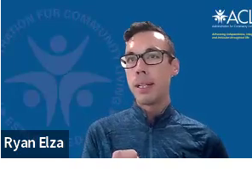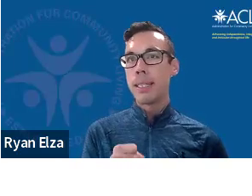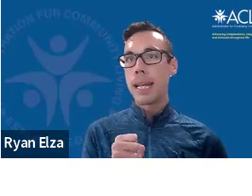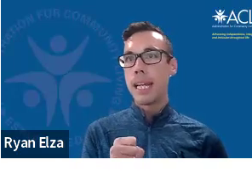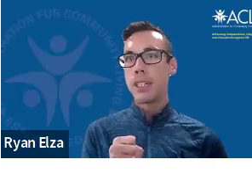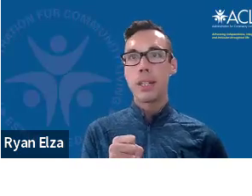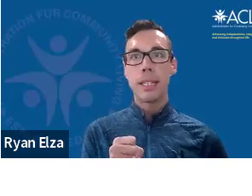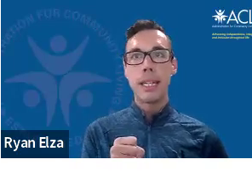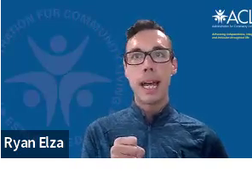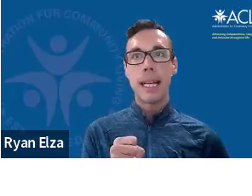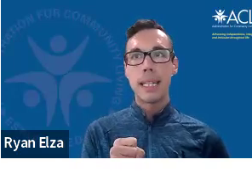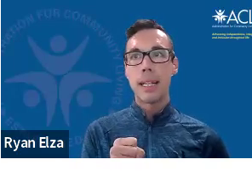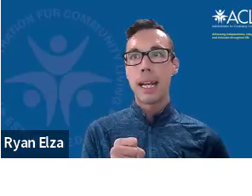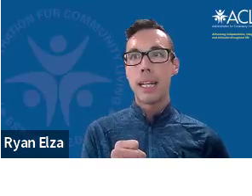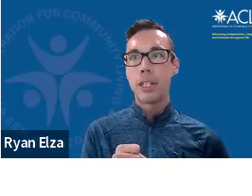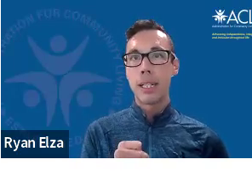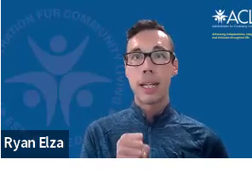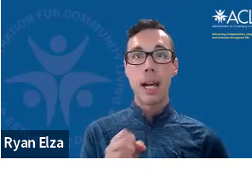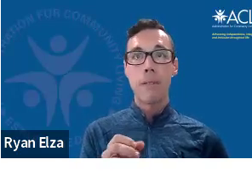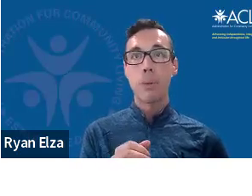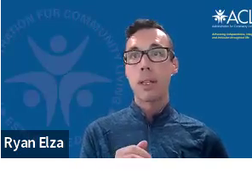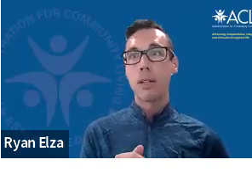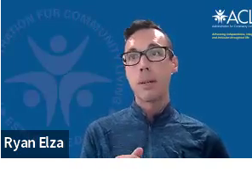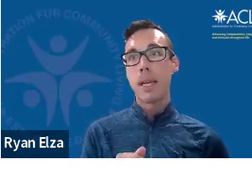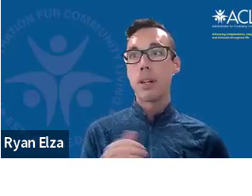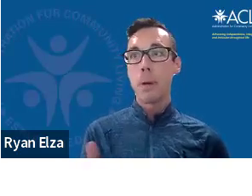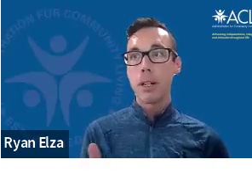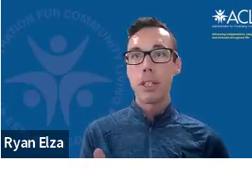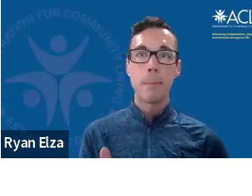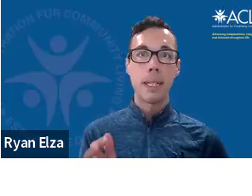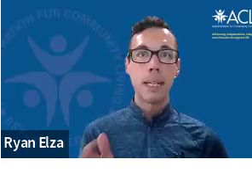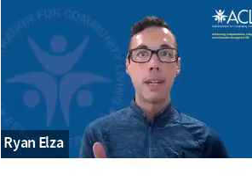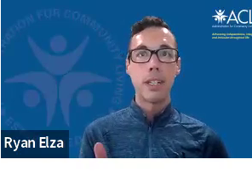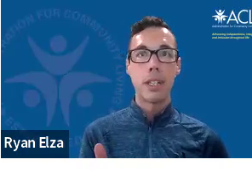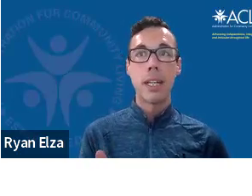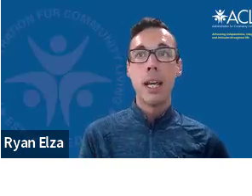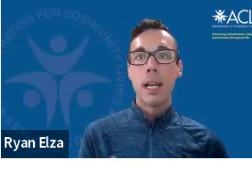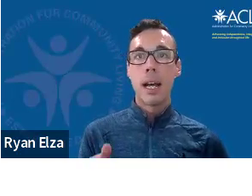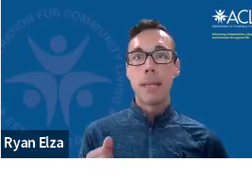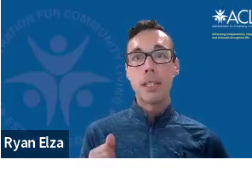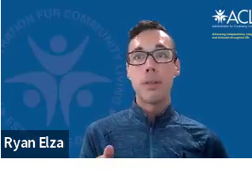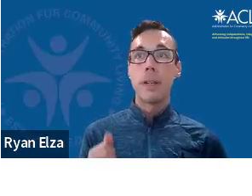email us at HSRC@acl.hhs.gov. We want to learn about your partnerships and innovations. Let us